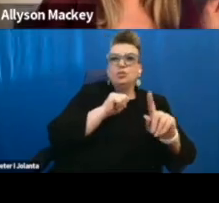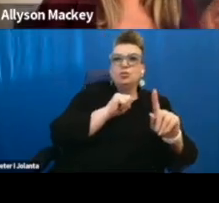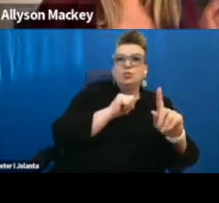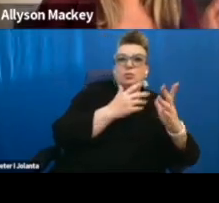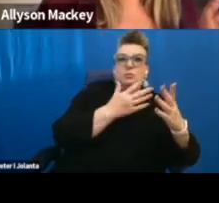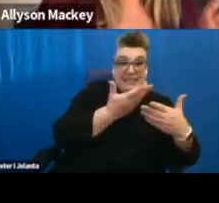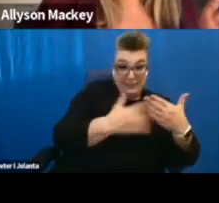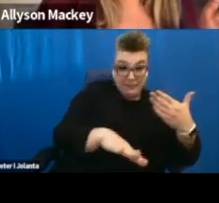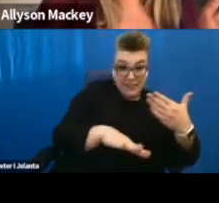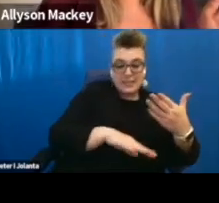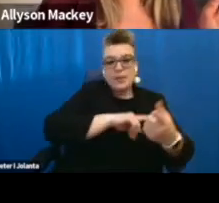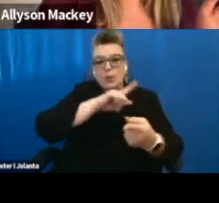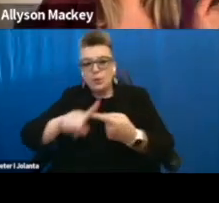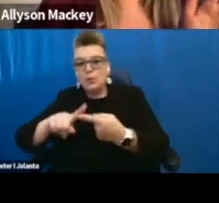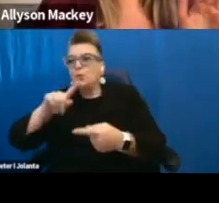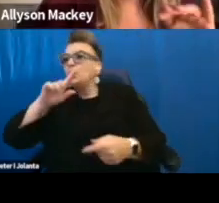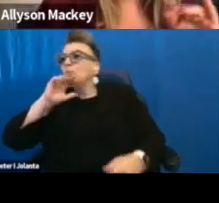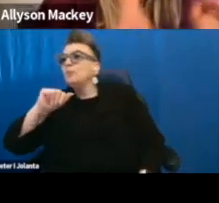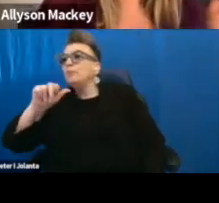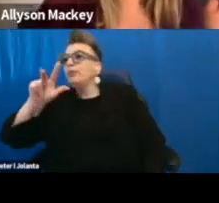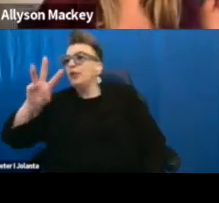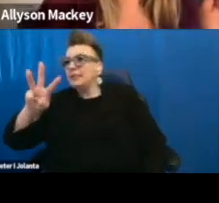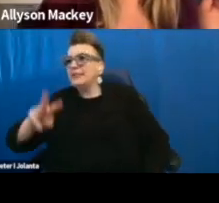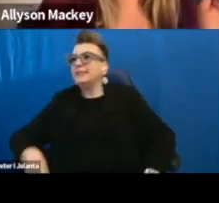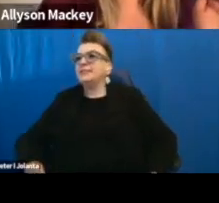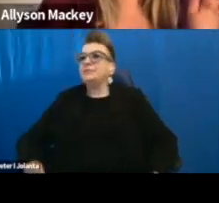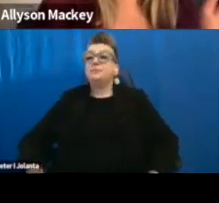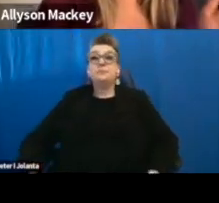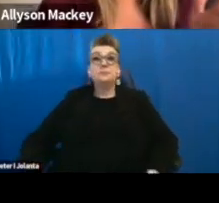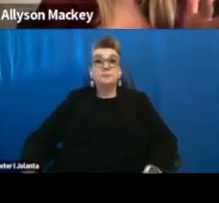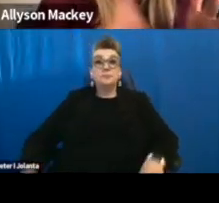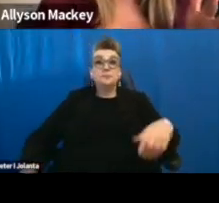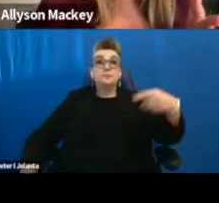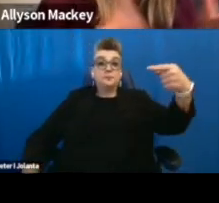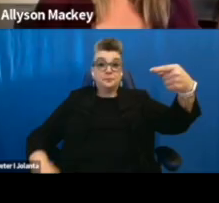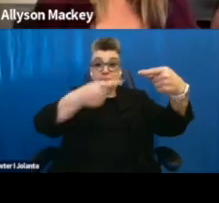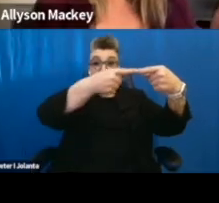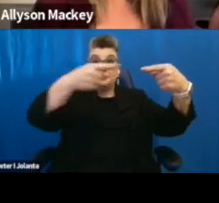can see in the macaks is that this these brains um turn from green to red pretty